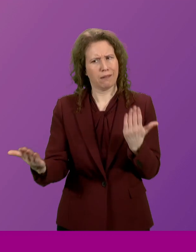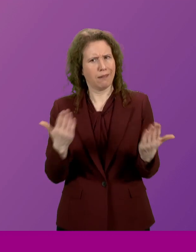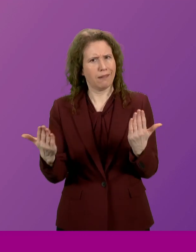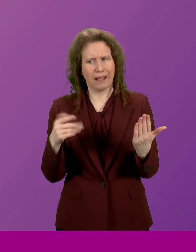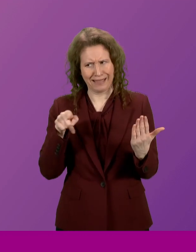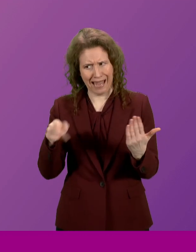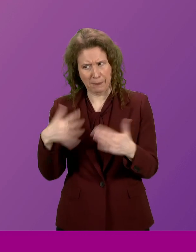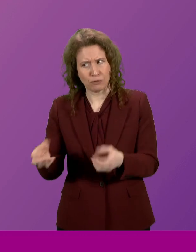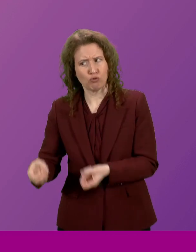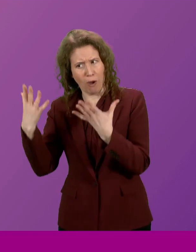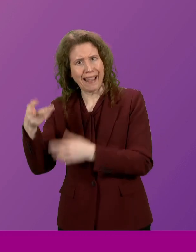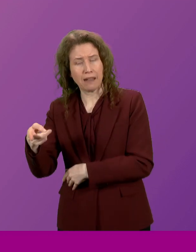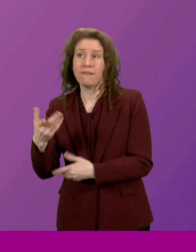action in England under the Tories, so it is no wonder that the number of procedures has increased in England. In Scotland, there has been a 9.5 per cent increase in the number of